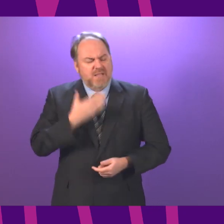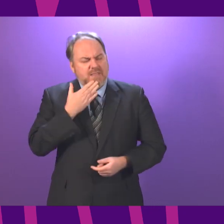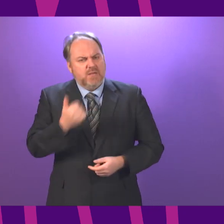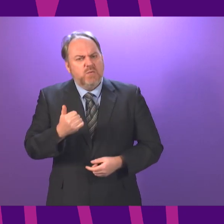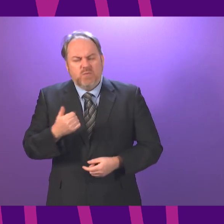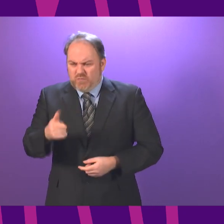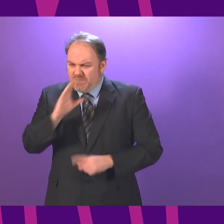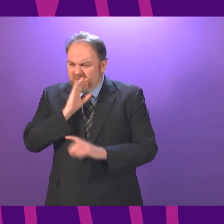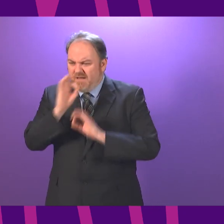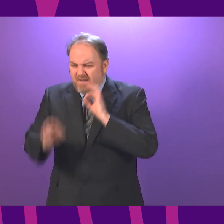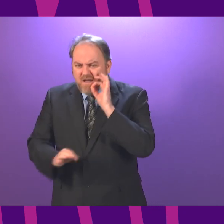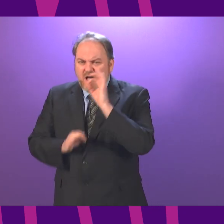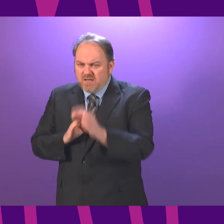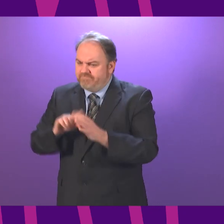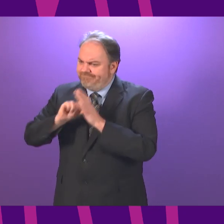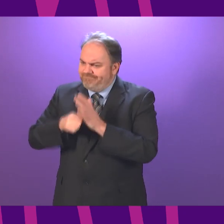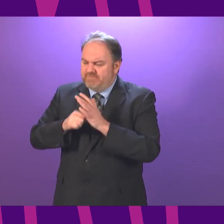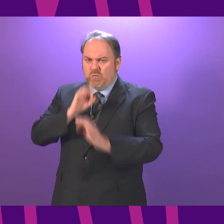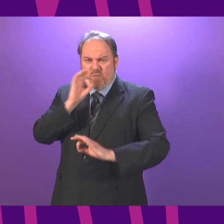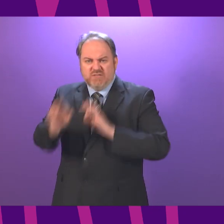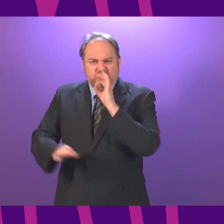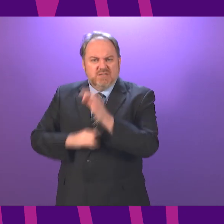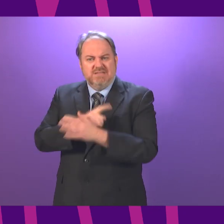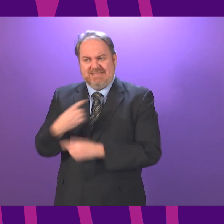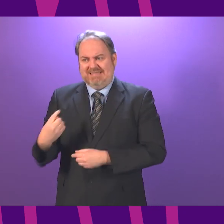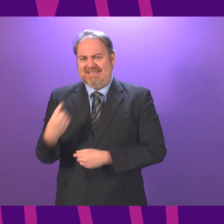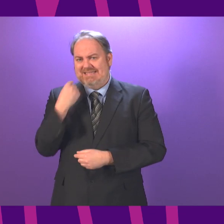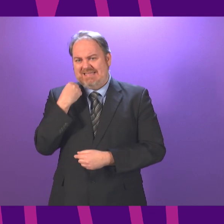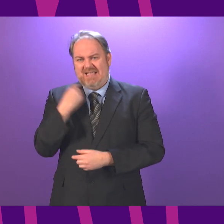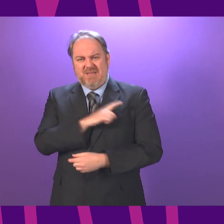a series of serious questions about why hundreds of thousands of doses of vaccine were